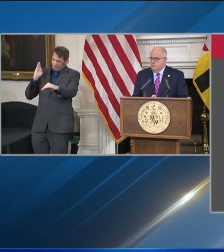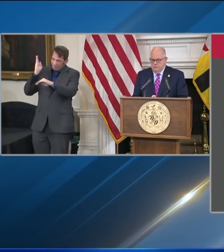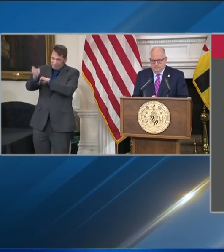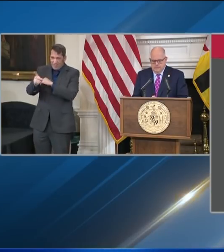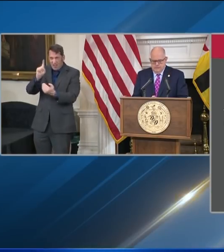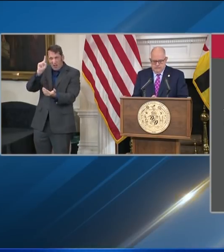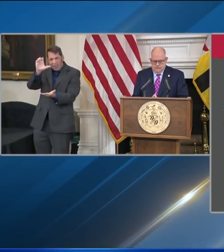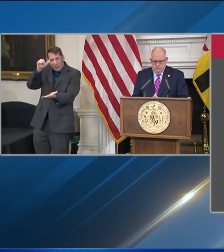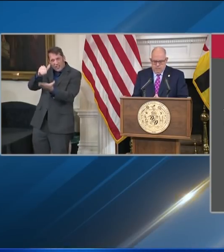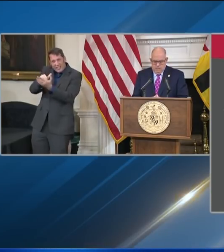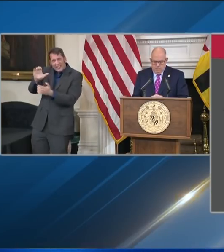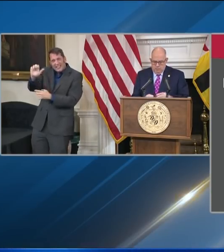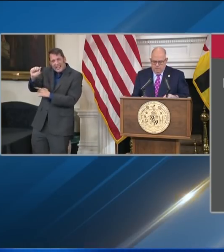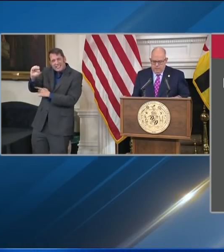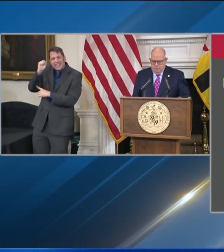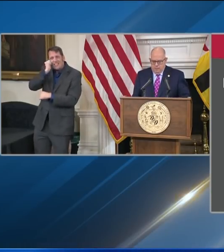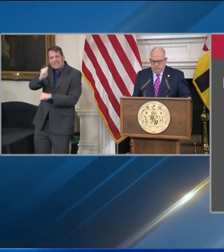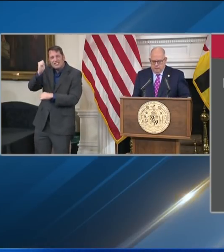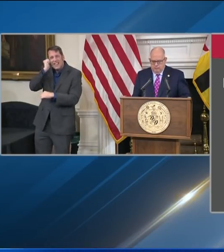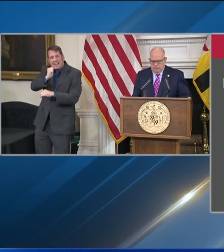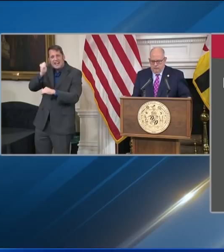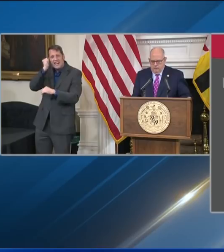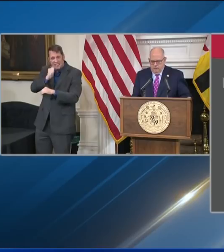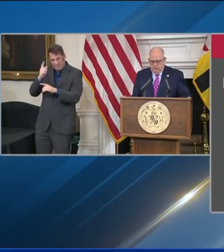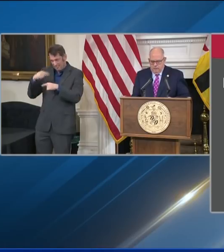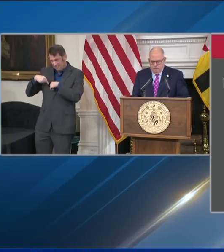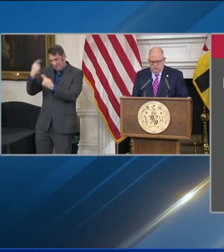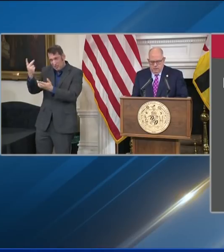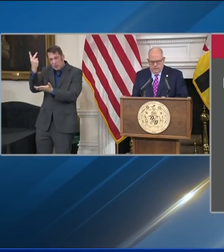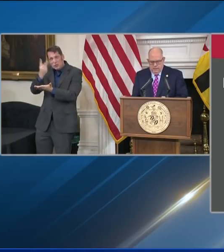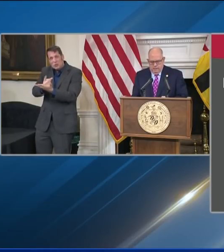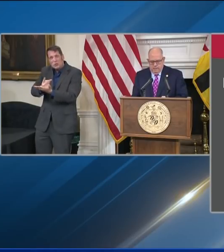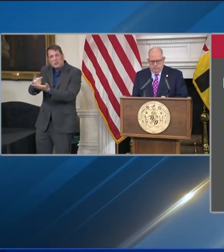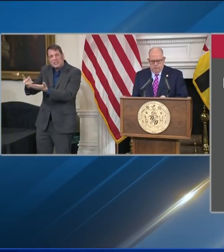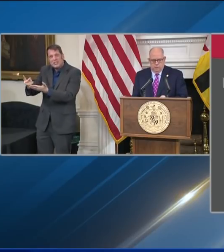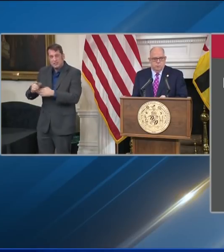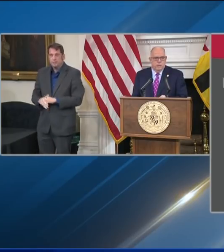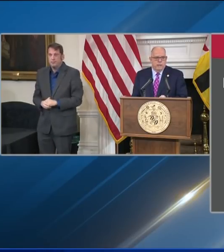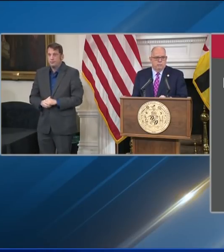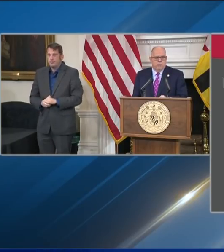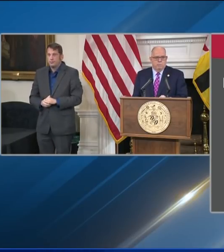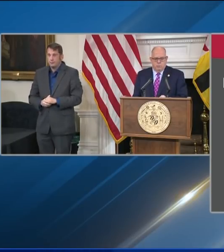YESTERDAY THE 14TH STRAIGHT DAY THAT AMERICA PAST 100,000 CASES IN A DAY.